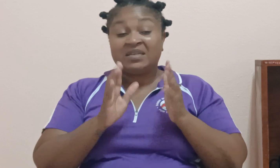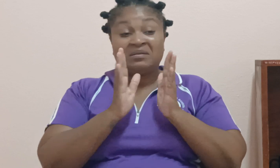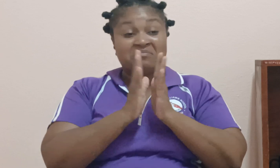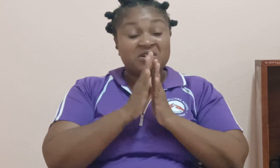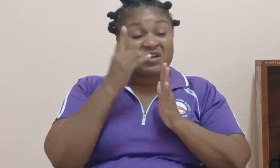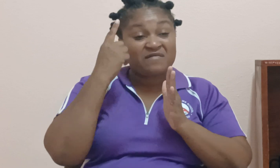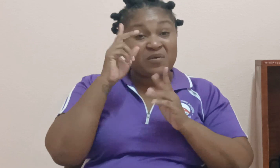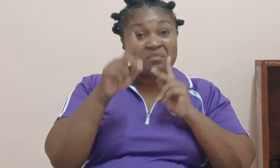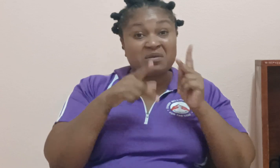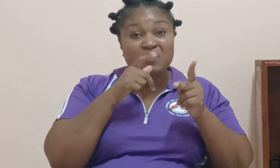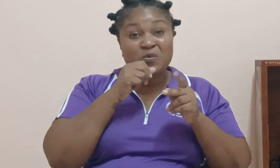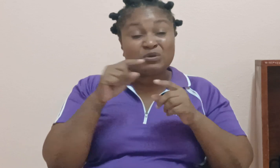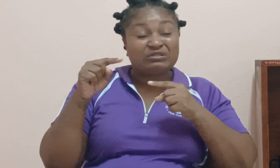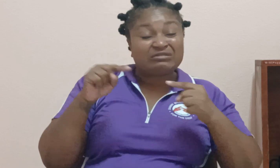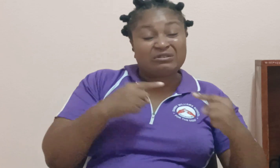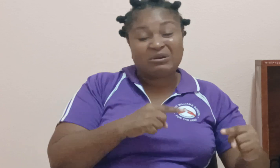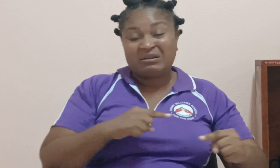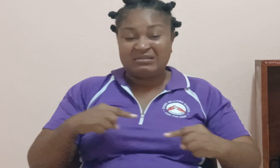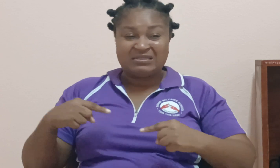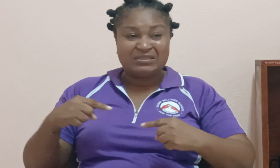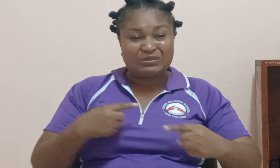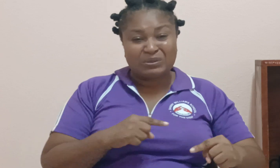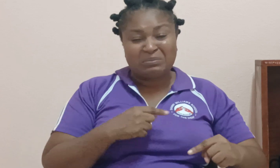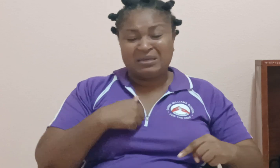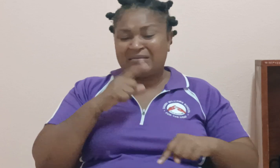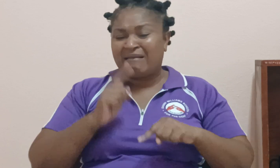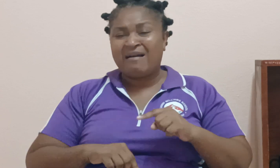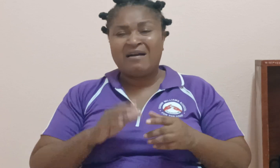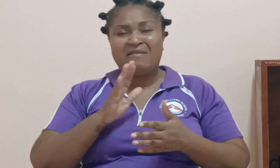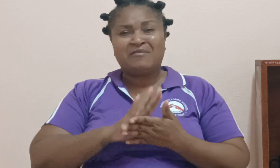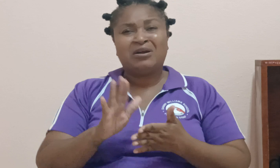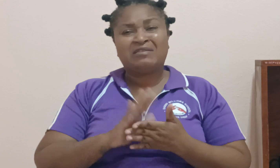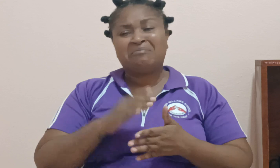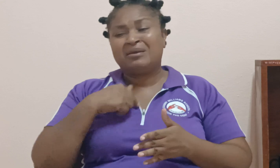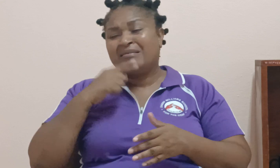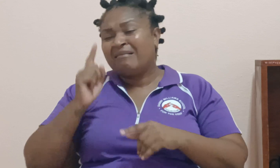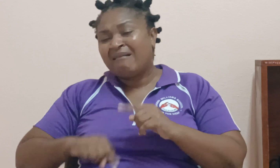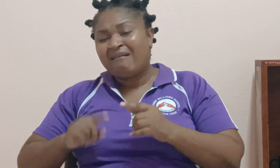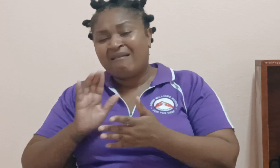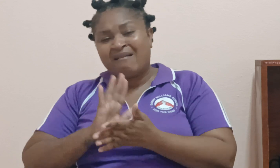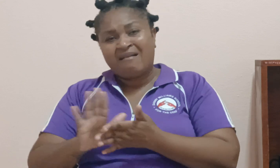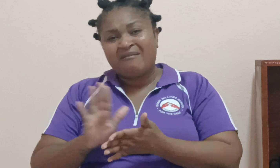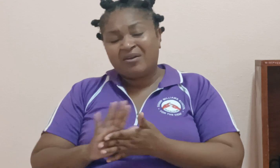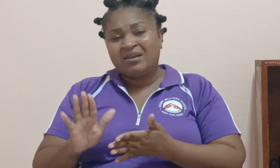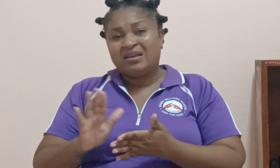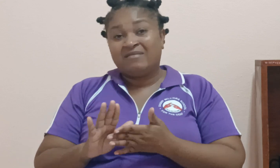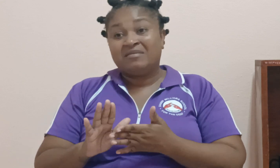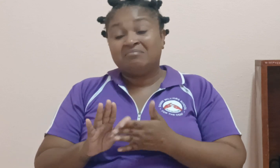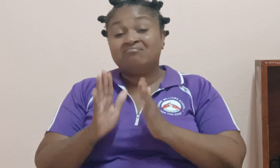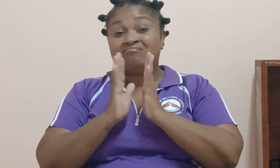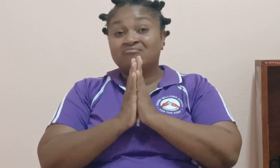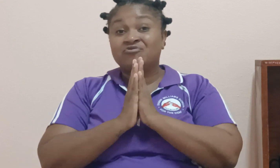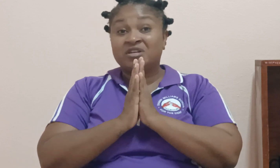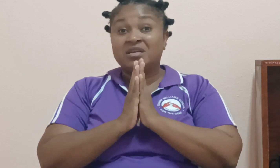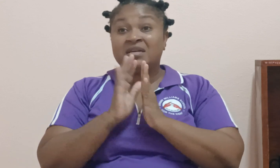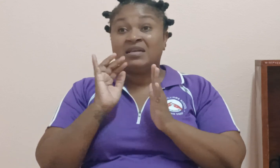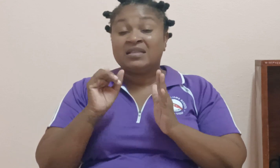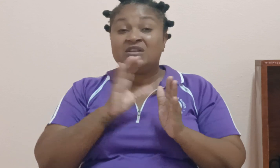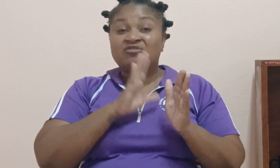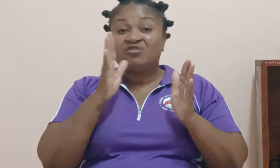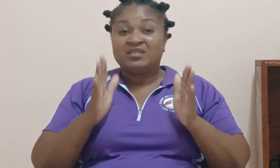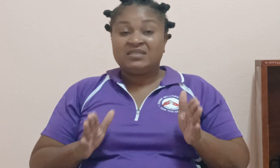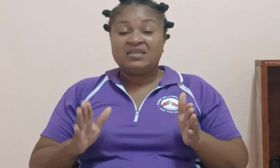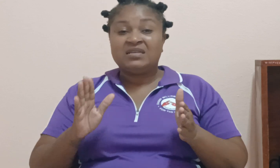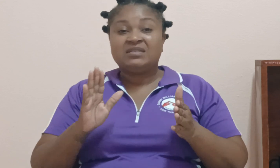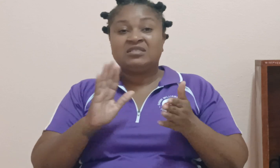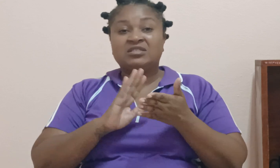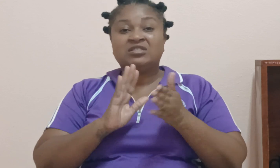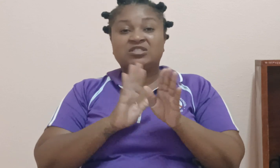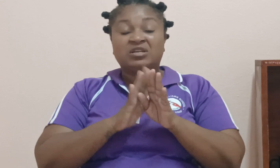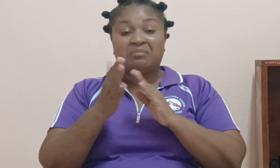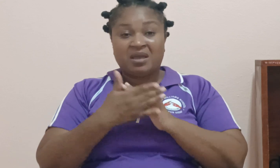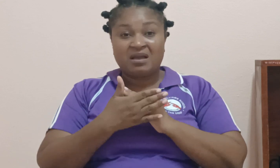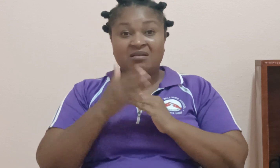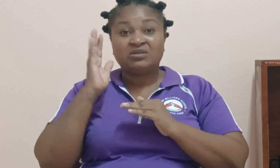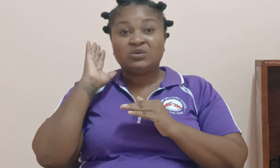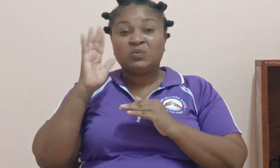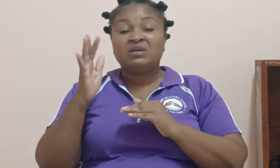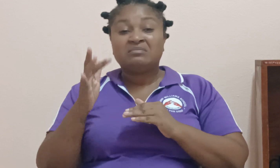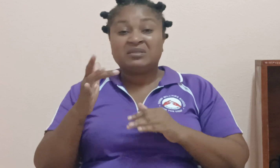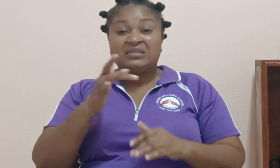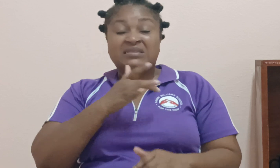struggle with the choice to forgive. 5. That Christian Jamaicans would be sensitive